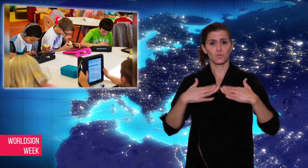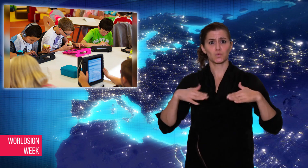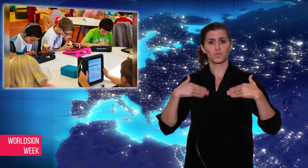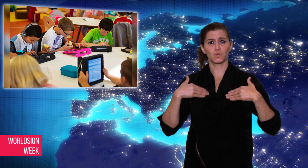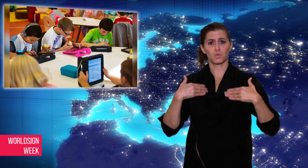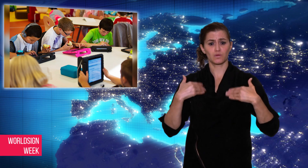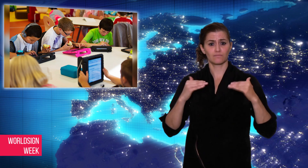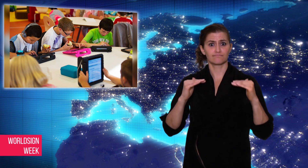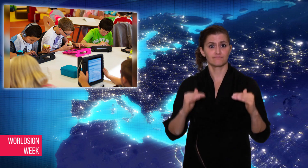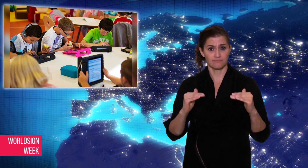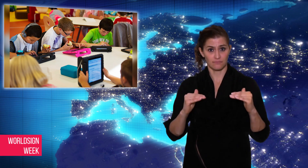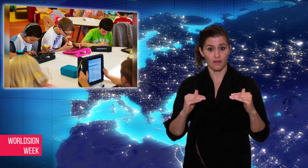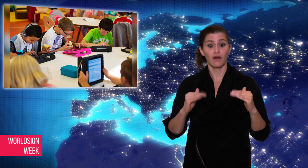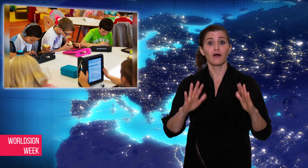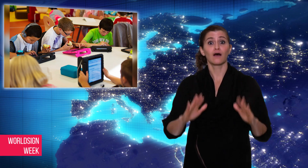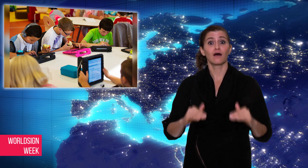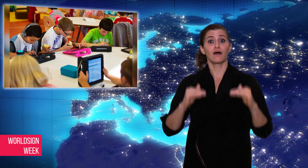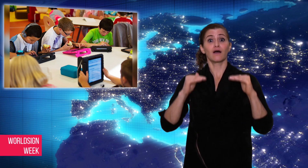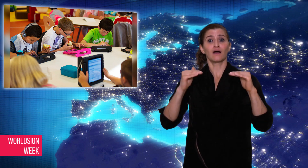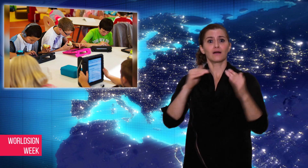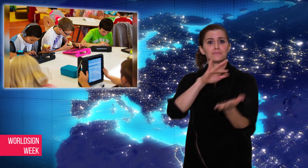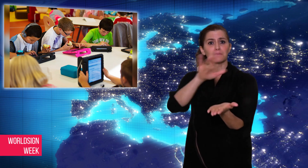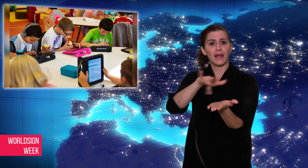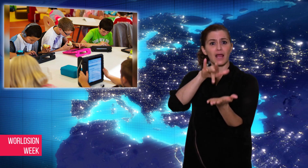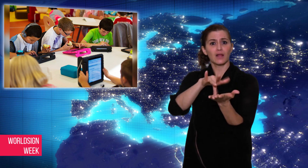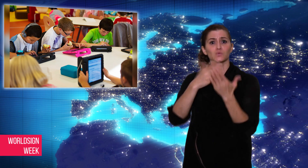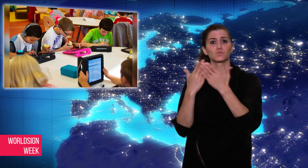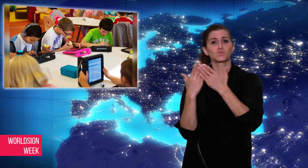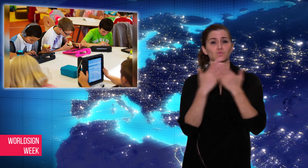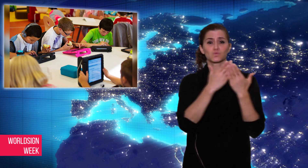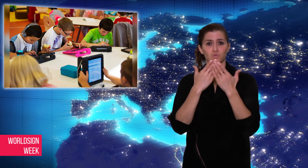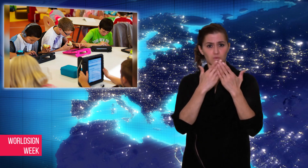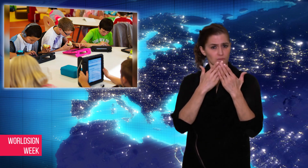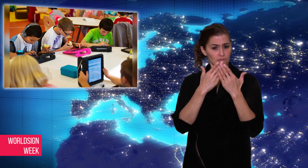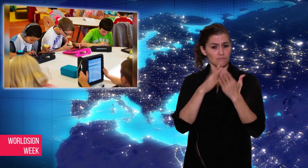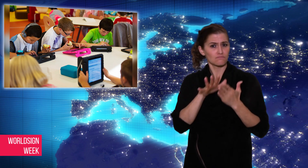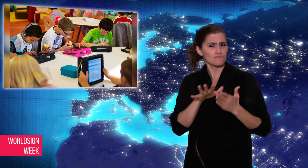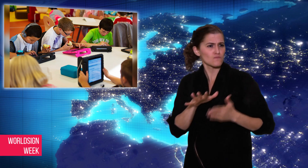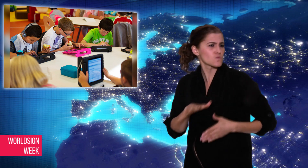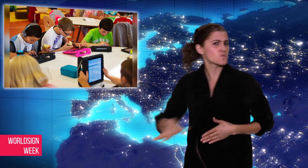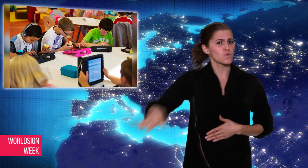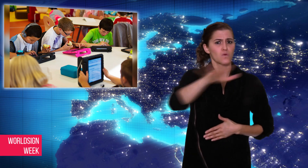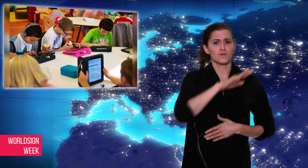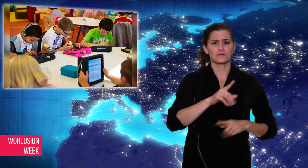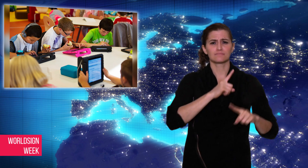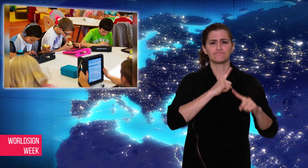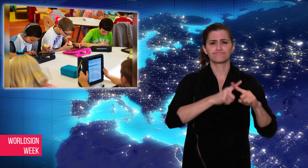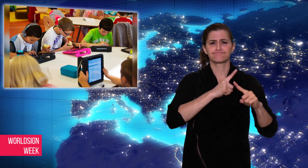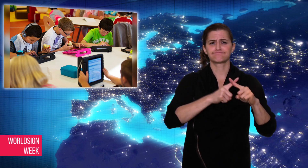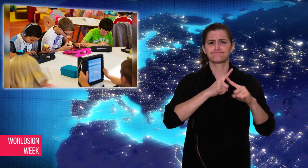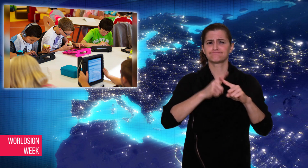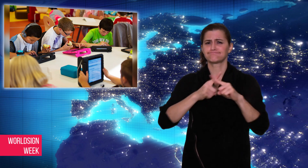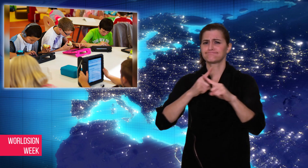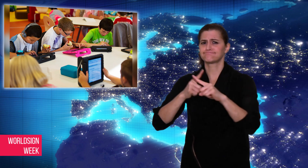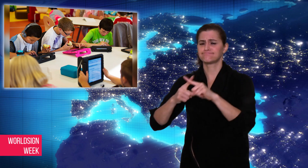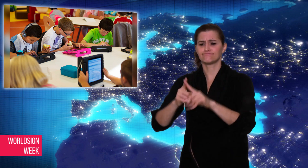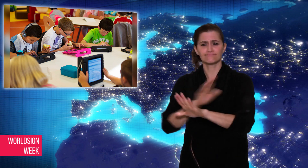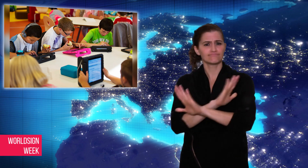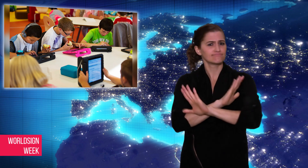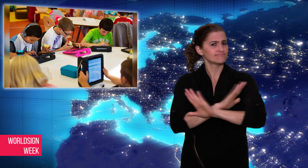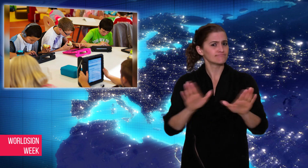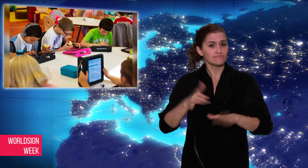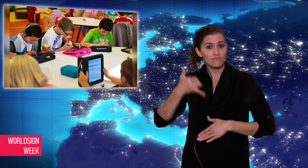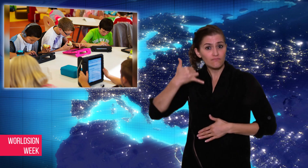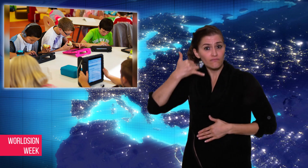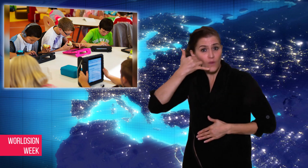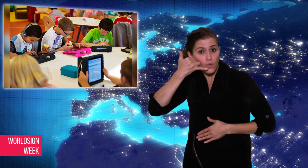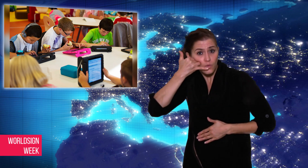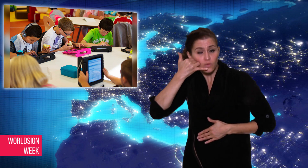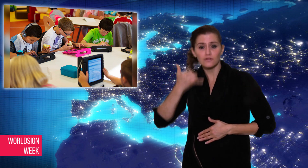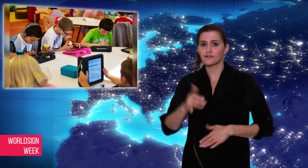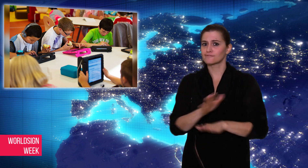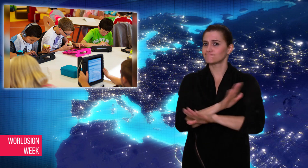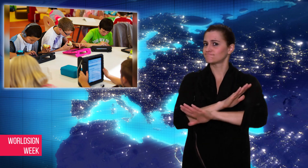law that bans use of phones, tablets,